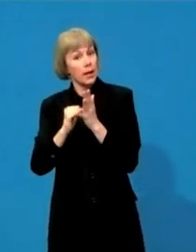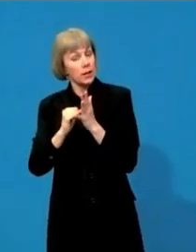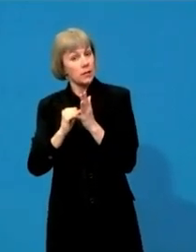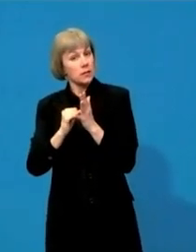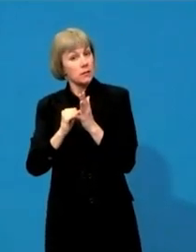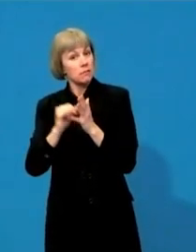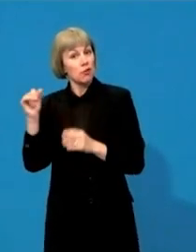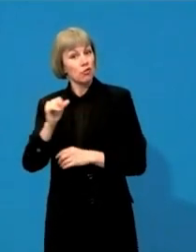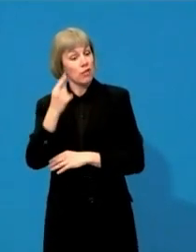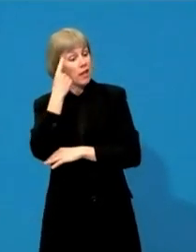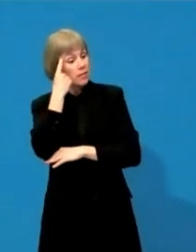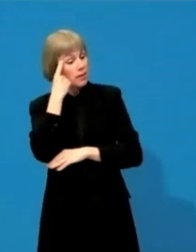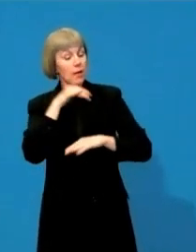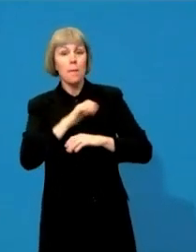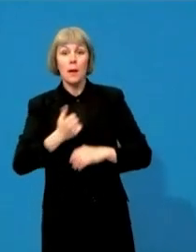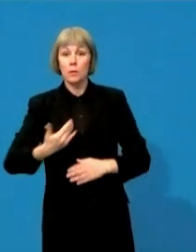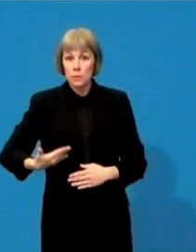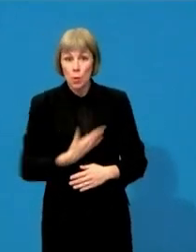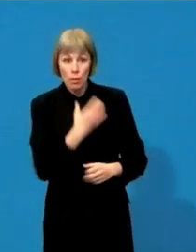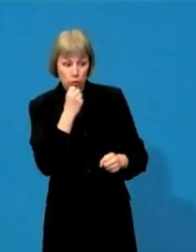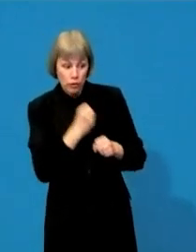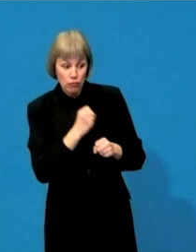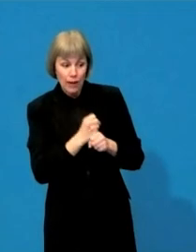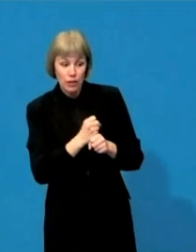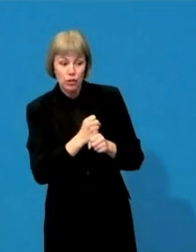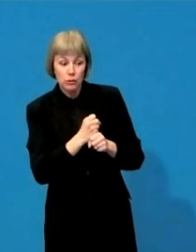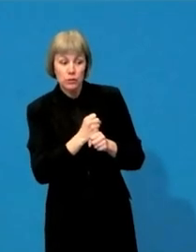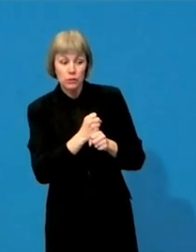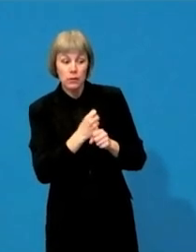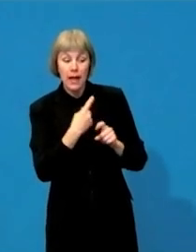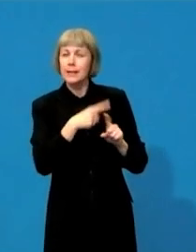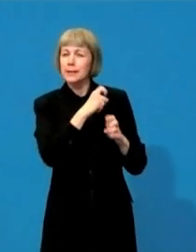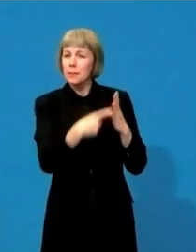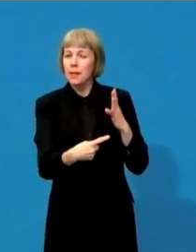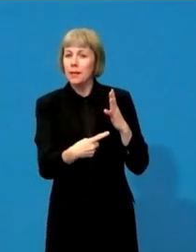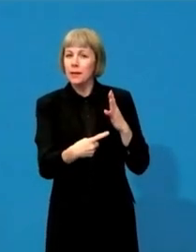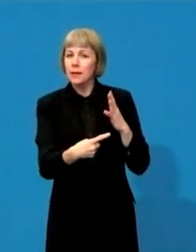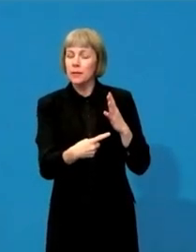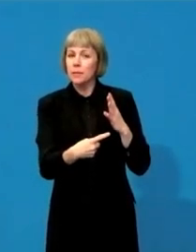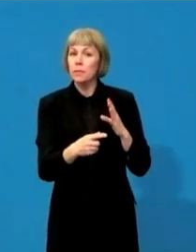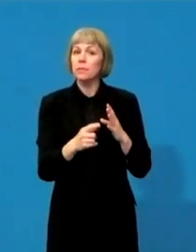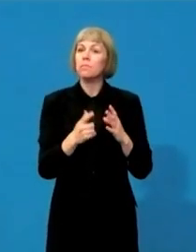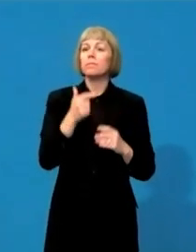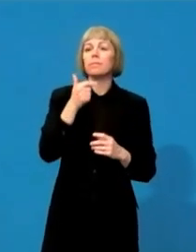families with disability - family members with disability, particularly where there has